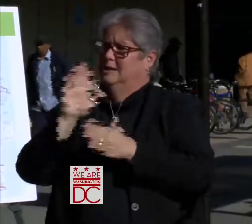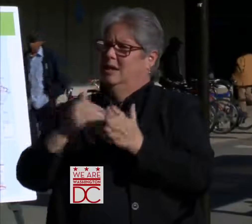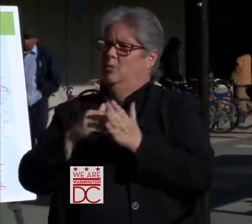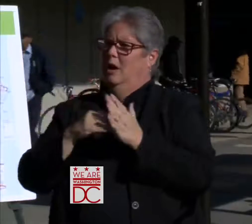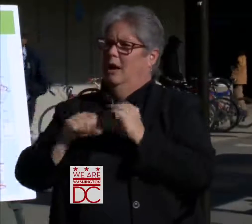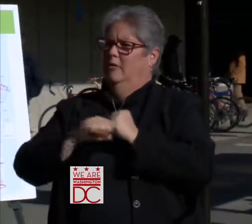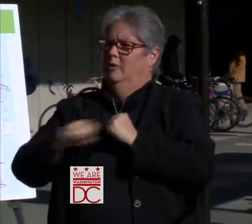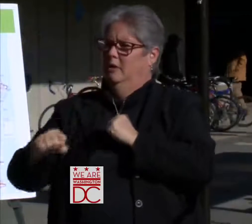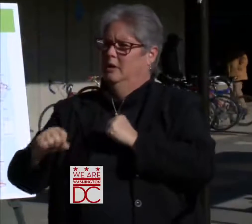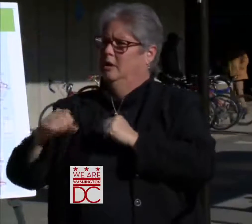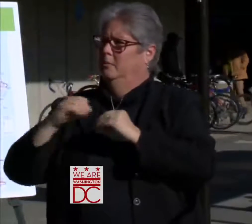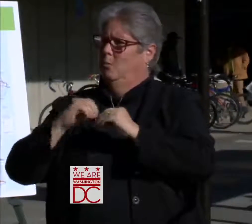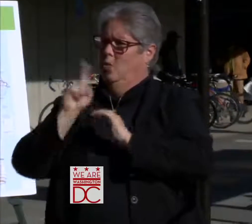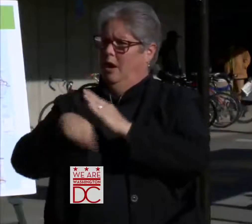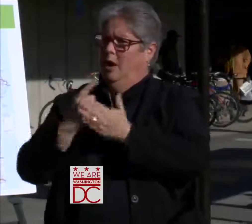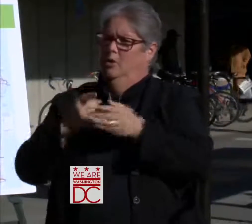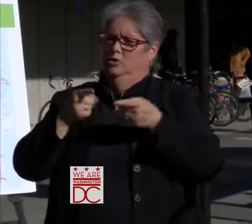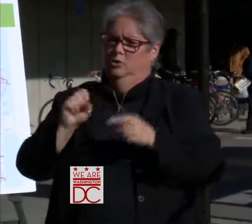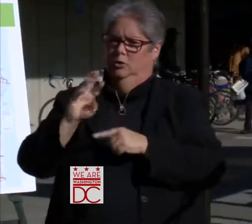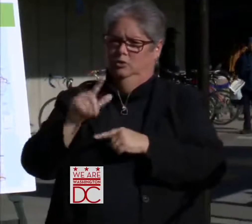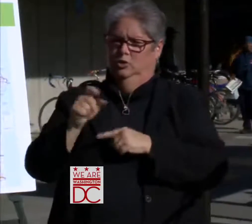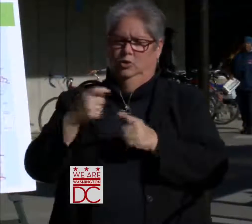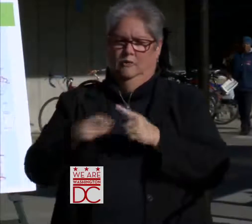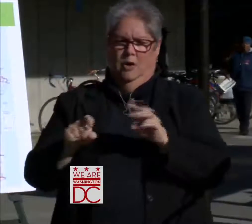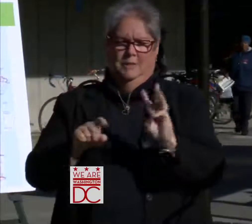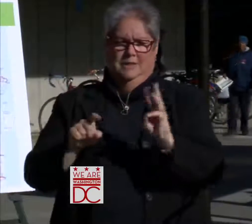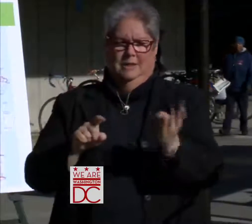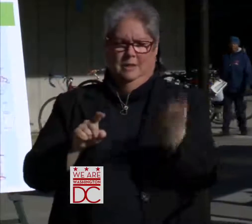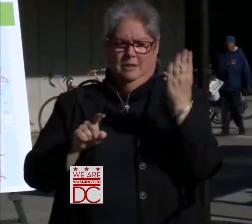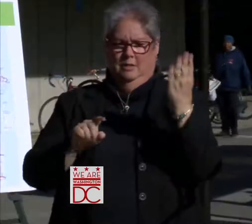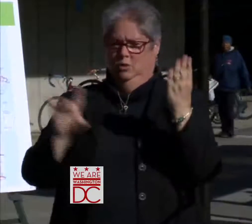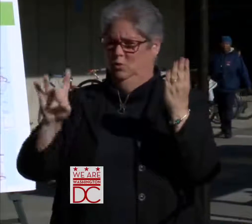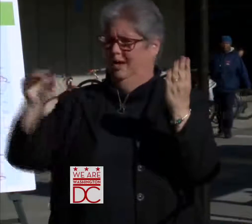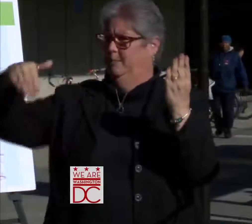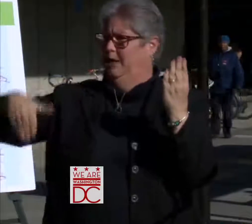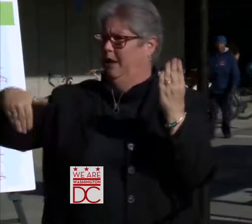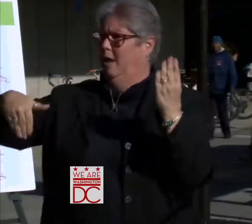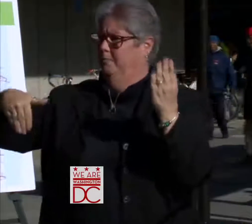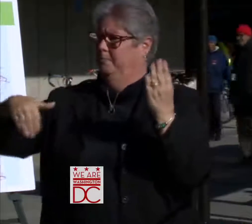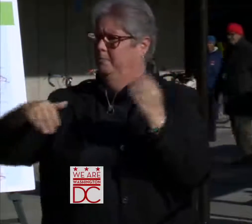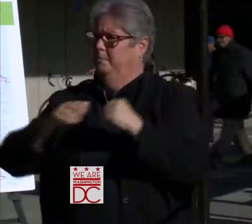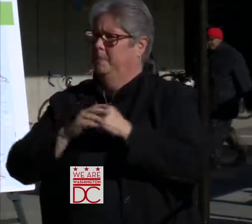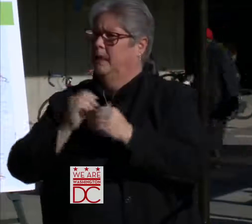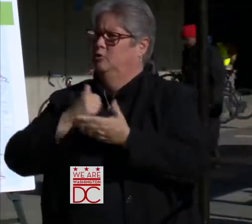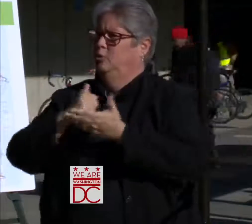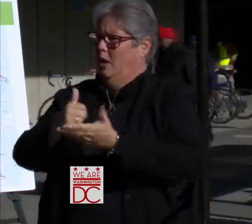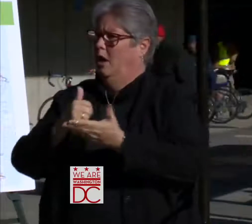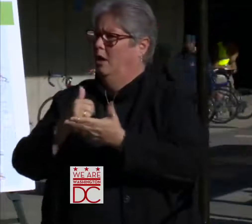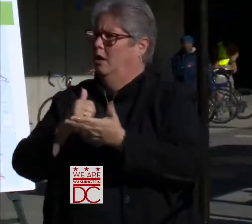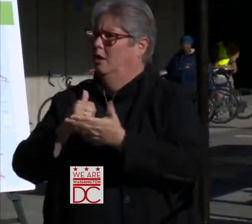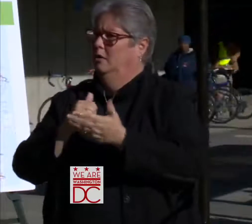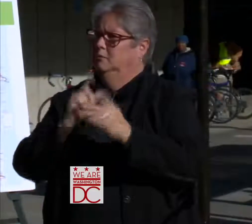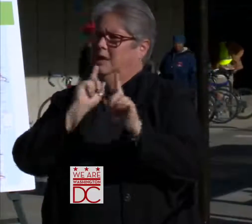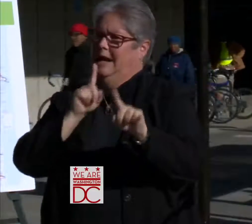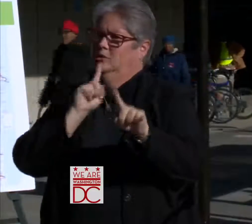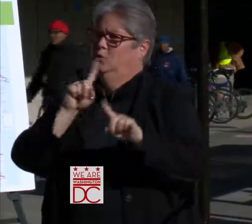00 A.M. UNTIL 8:00 P.M. TO HELP COMMUTERS ANSWERING THEIR QUESTIONS.